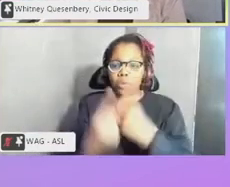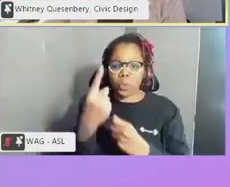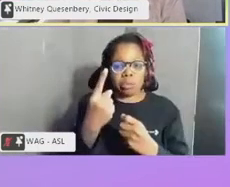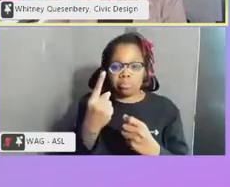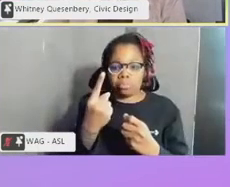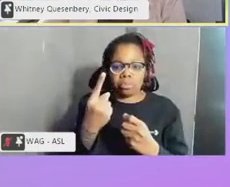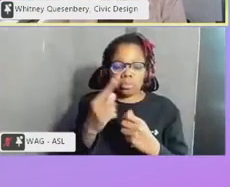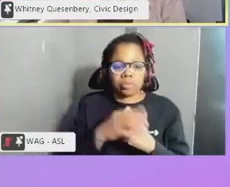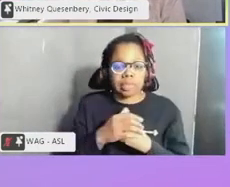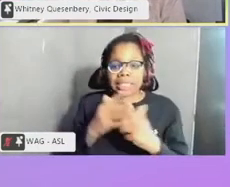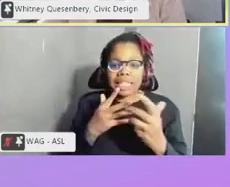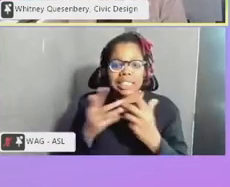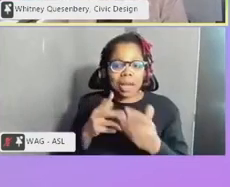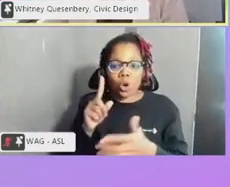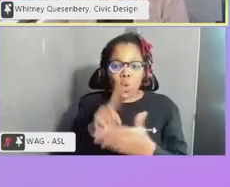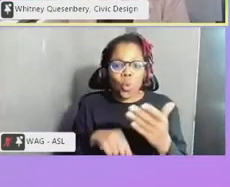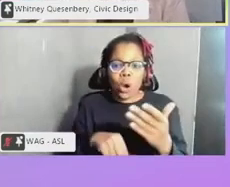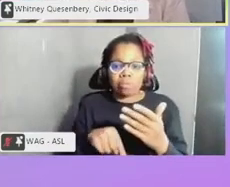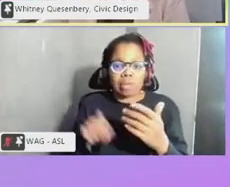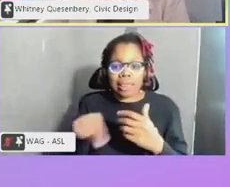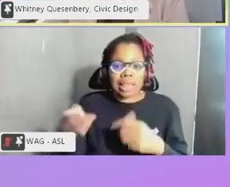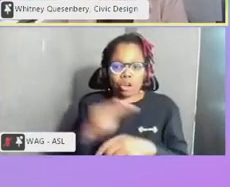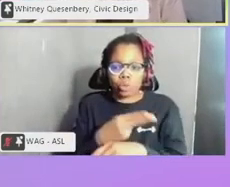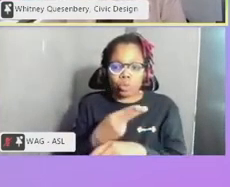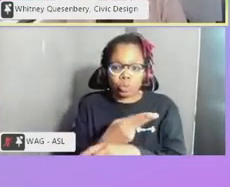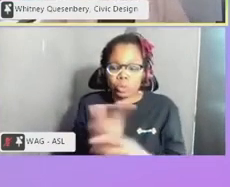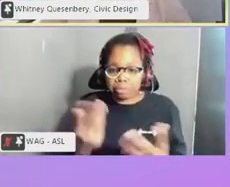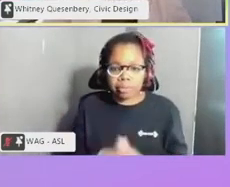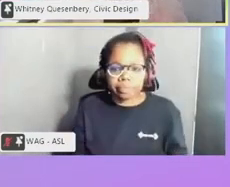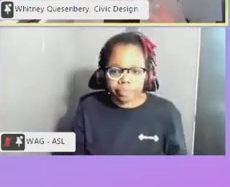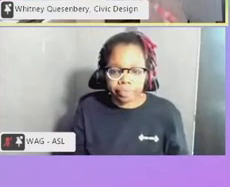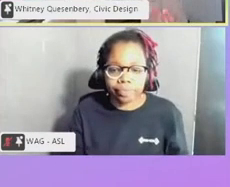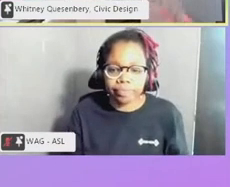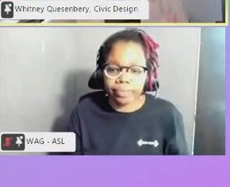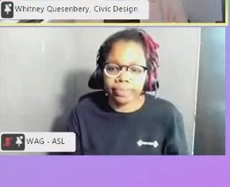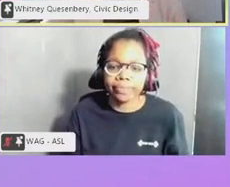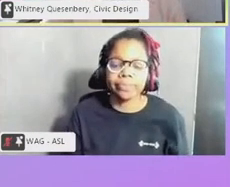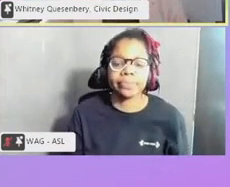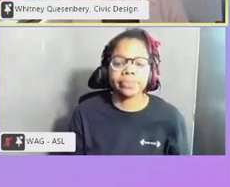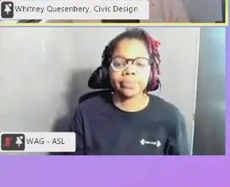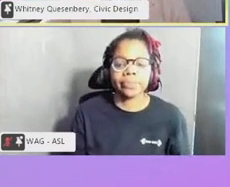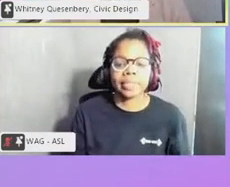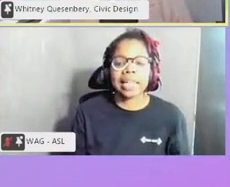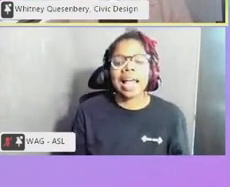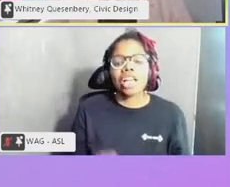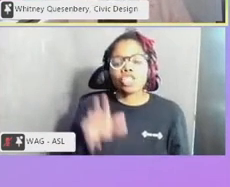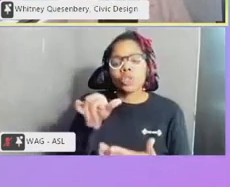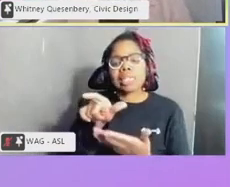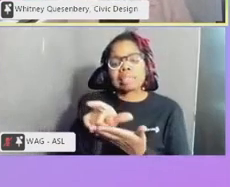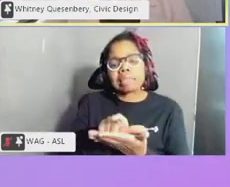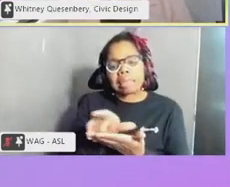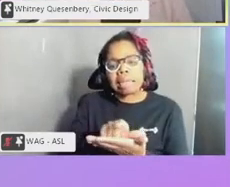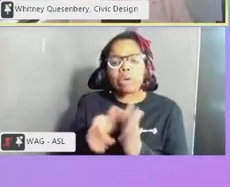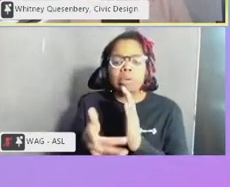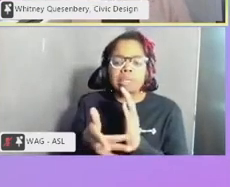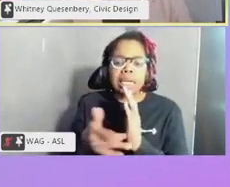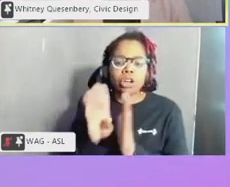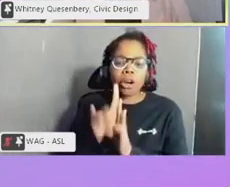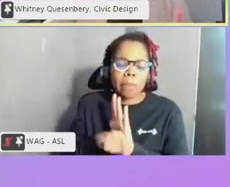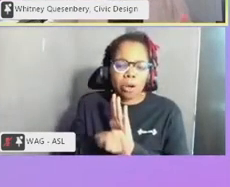modes of interaction, modes of communication, and you have to have it the same for everyone, no modes matter